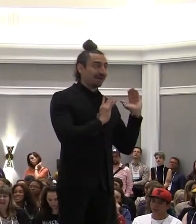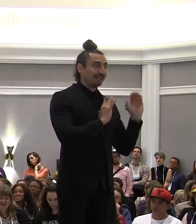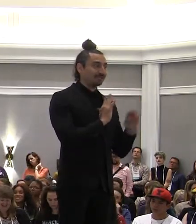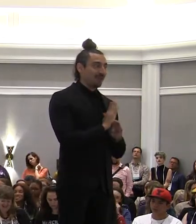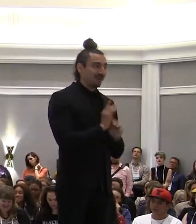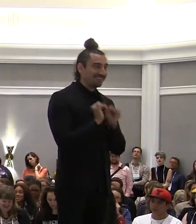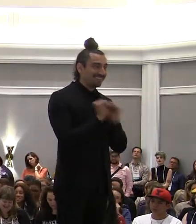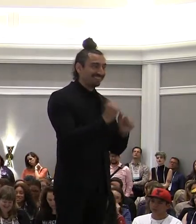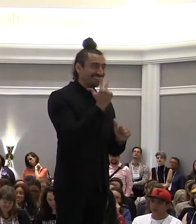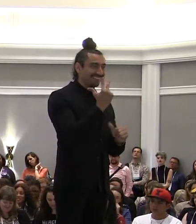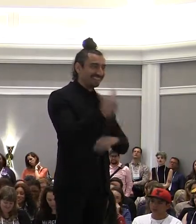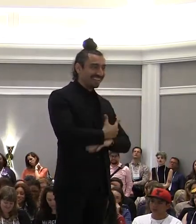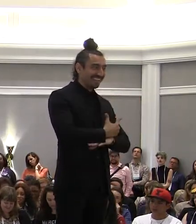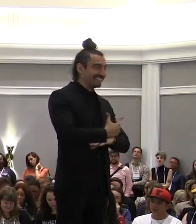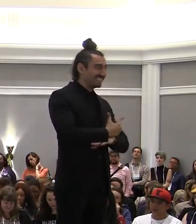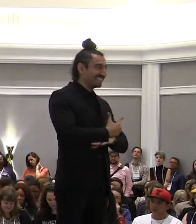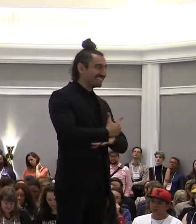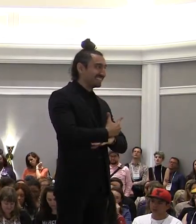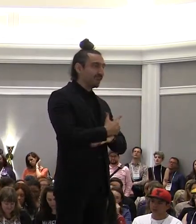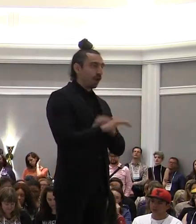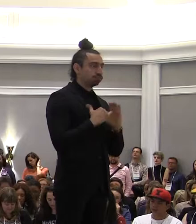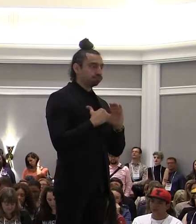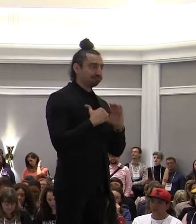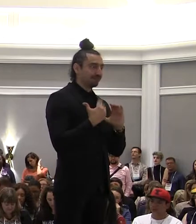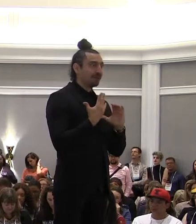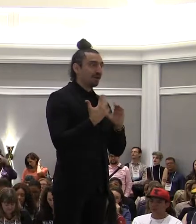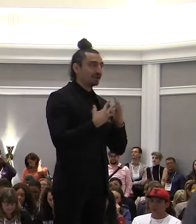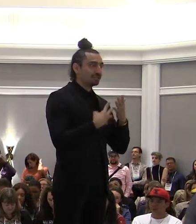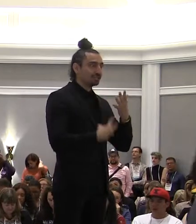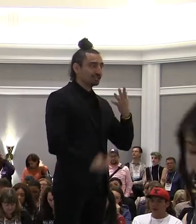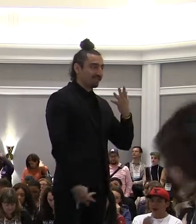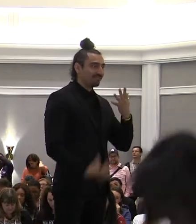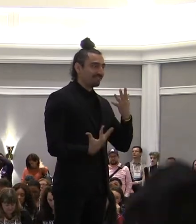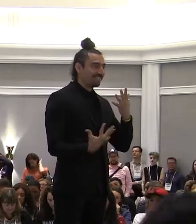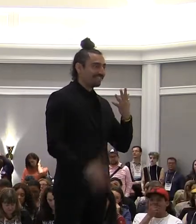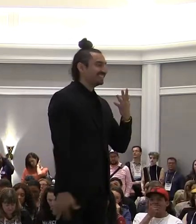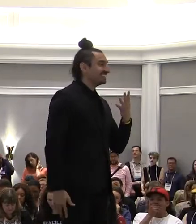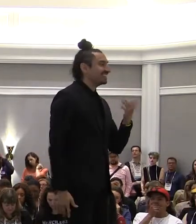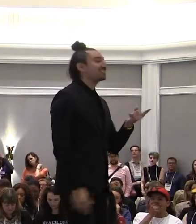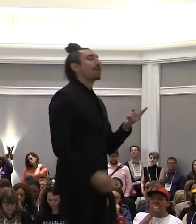But instead, please check in at the registration desk where some of my colleagues can help you out.